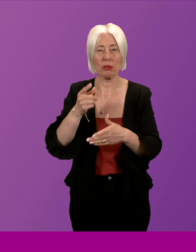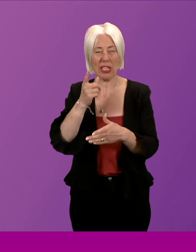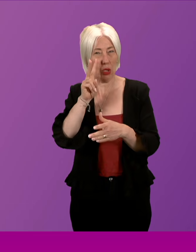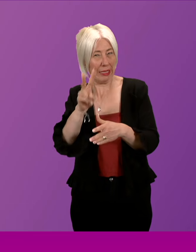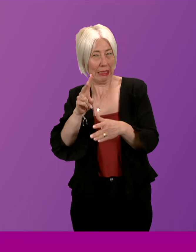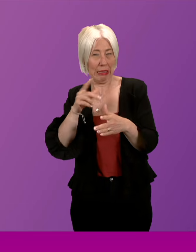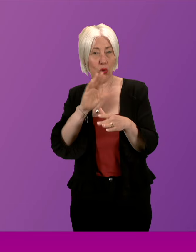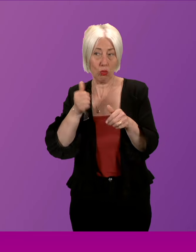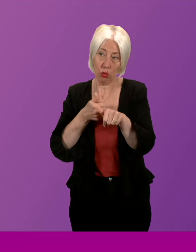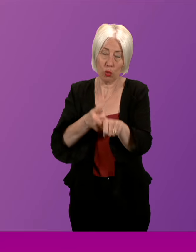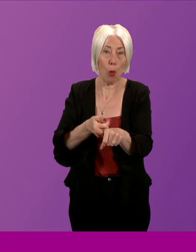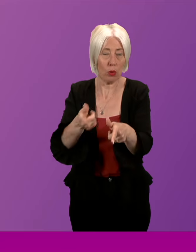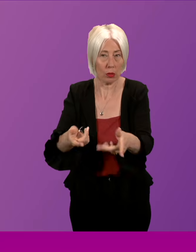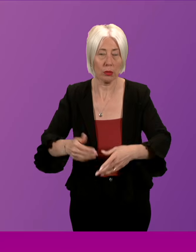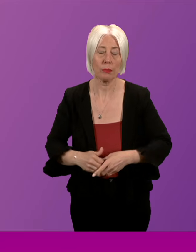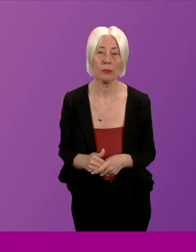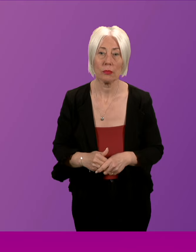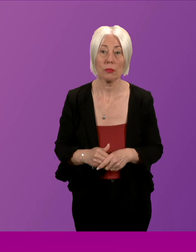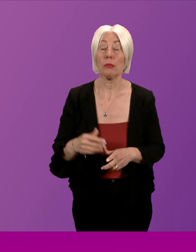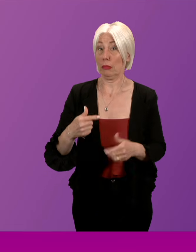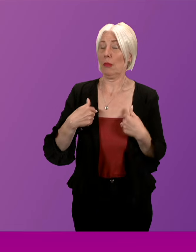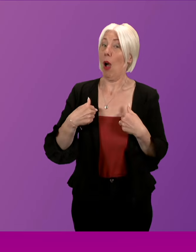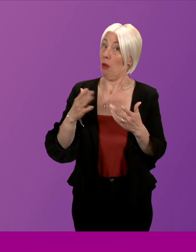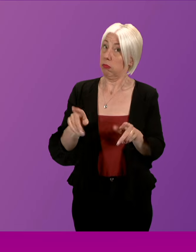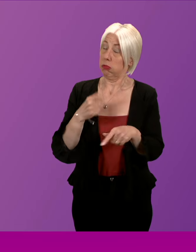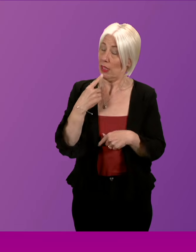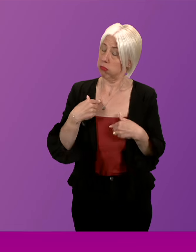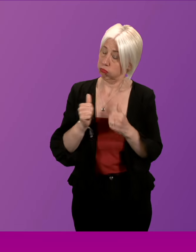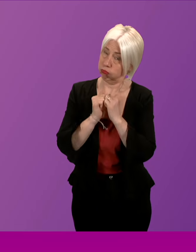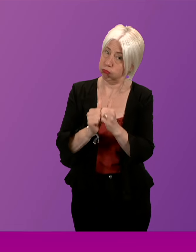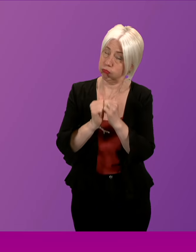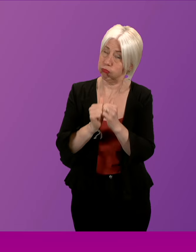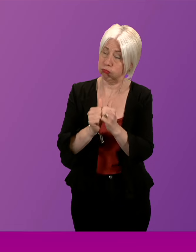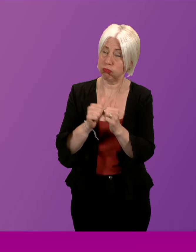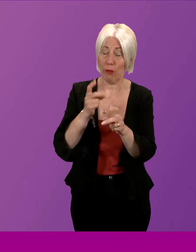First, during carers week, I record my appreciation to carers for the